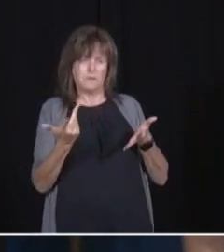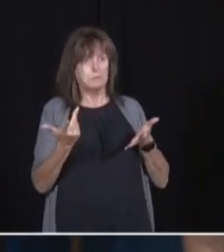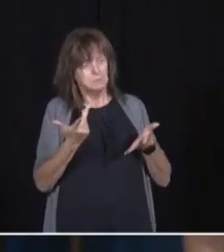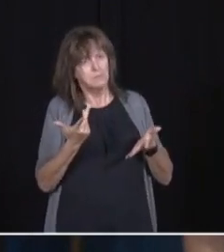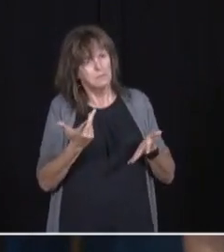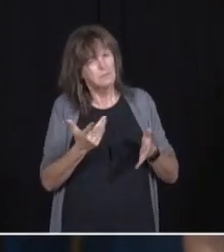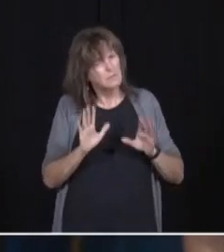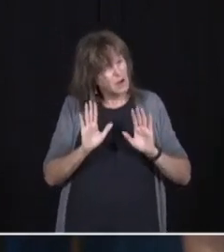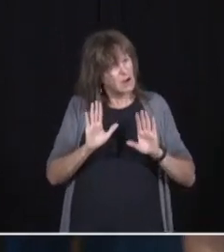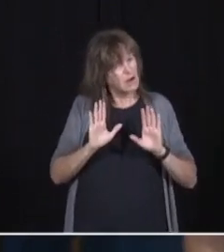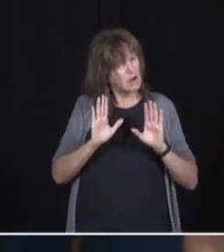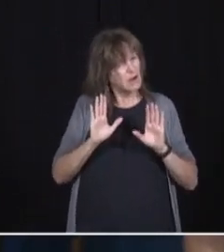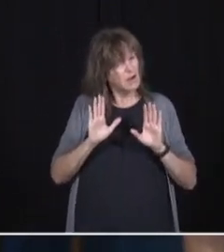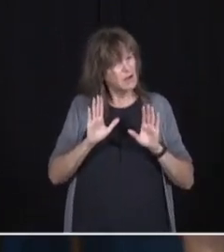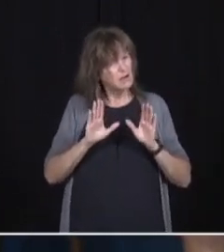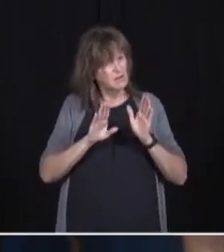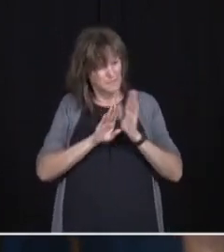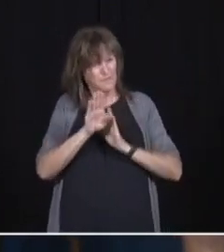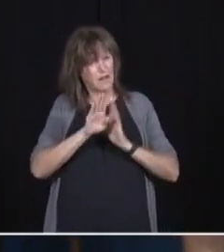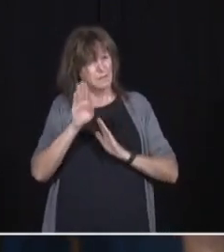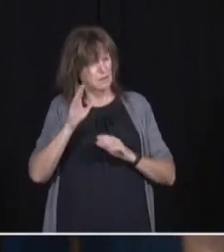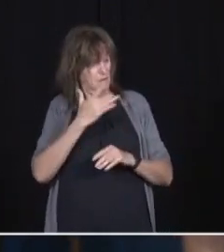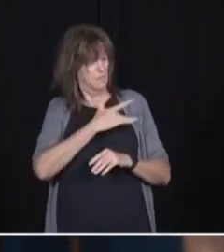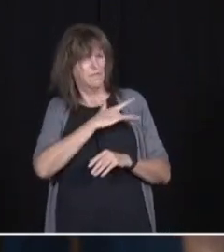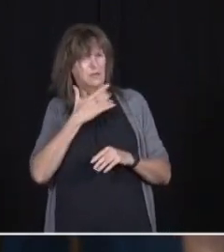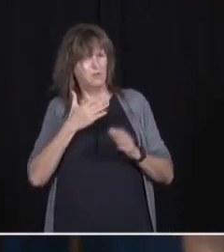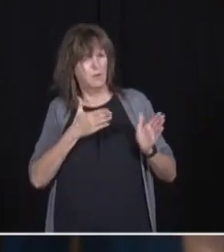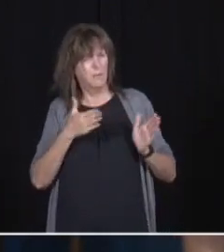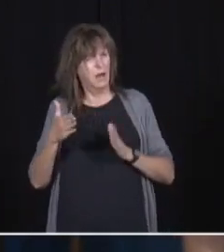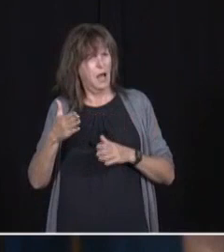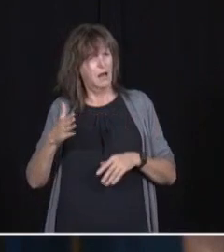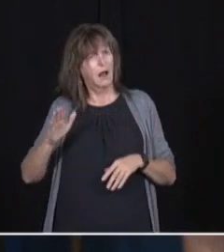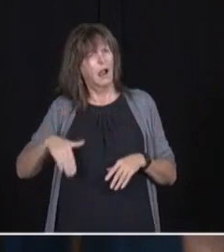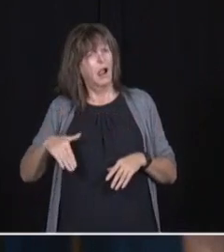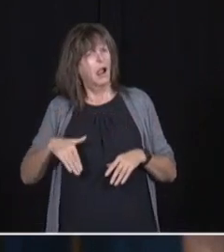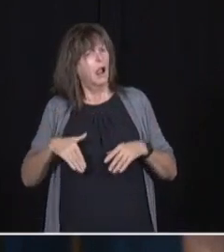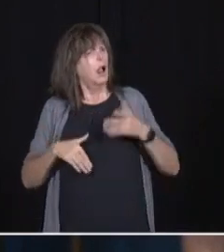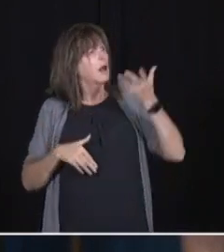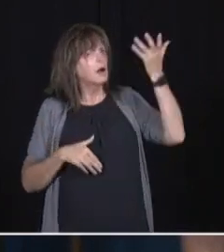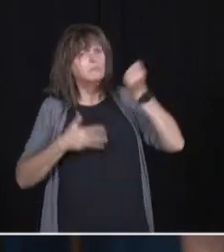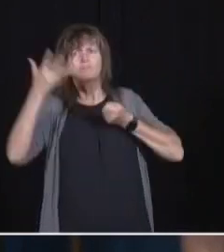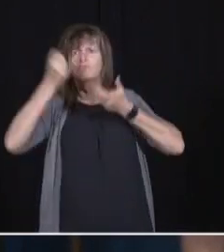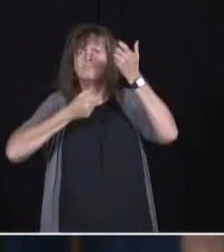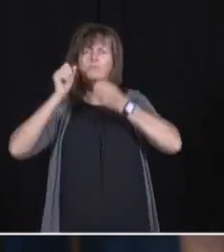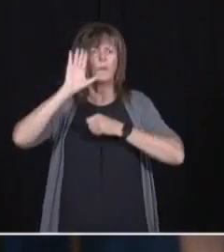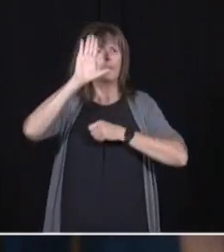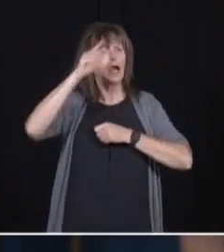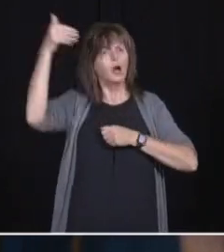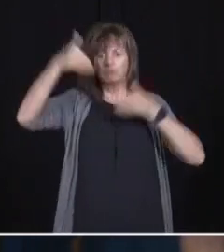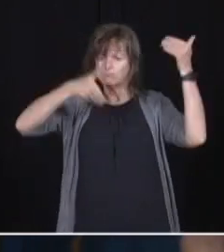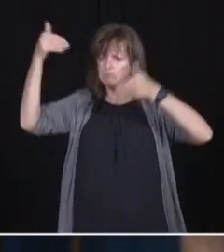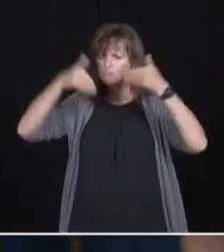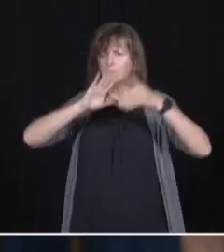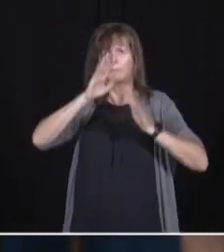Our next week, I guess. So how is it possible to come up with a provincial plan at the school boards have not